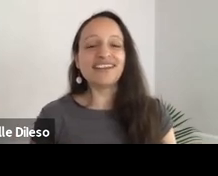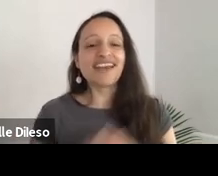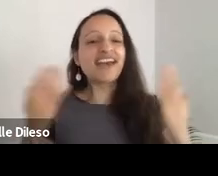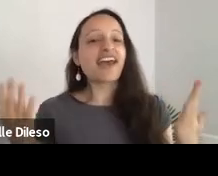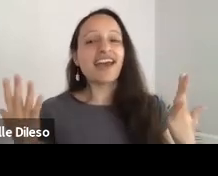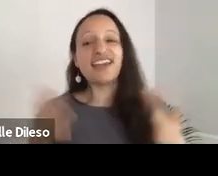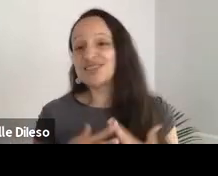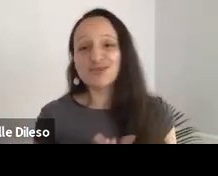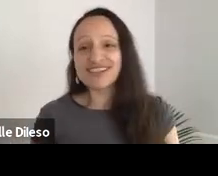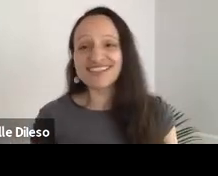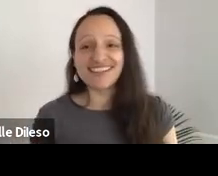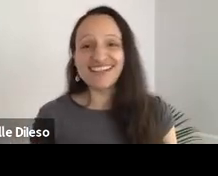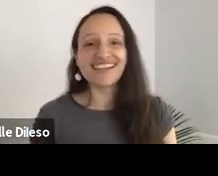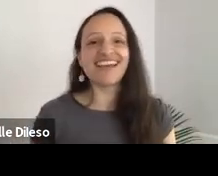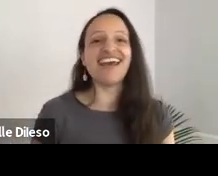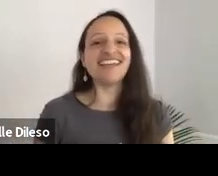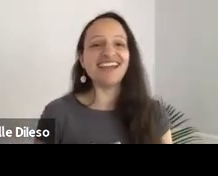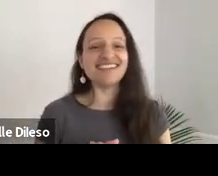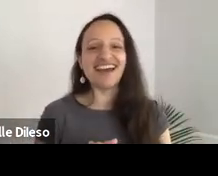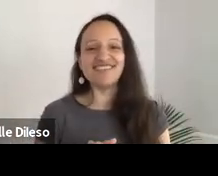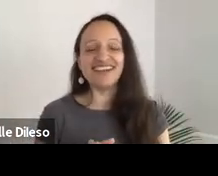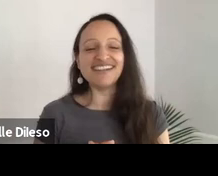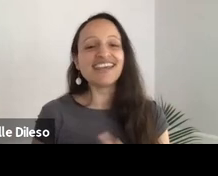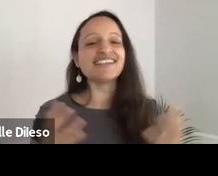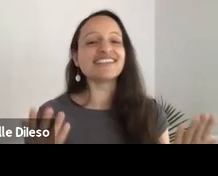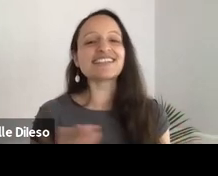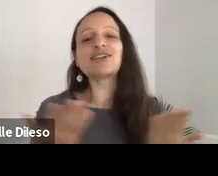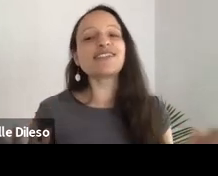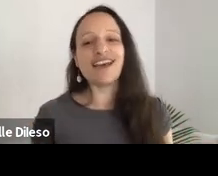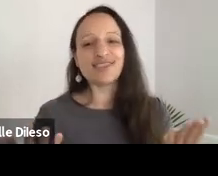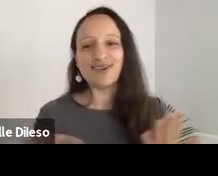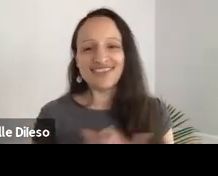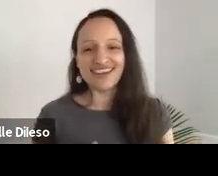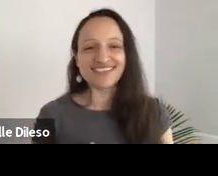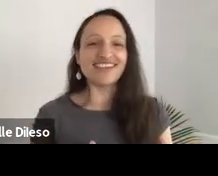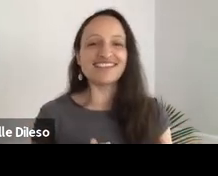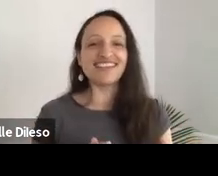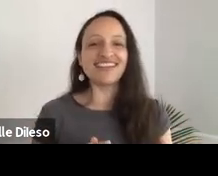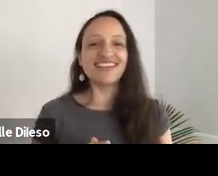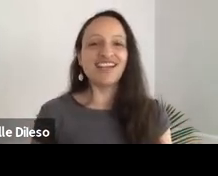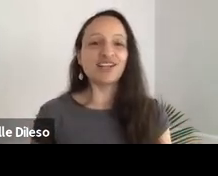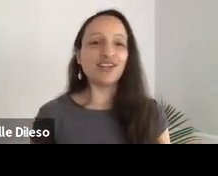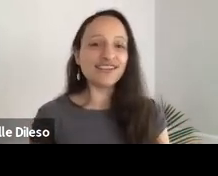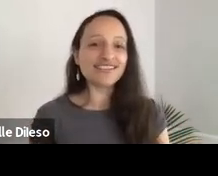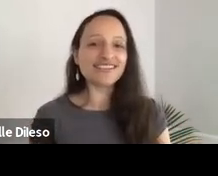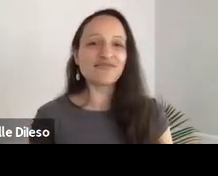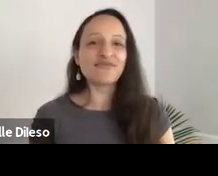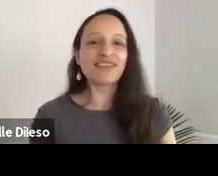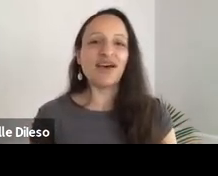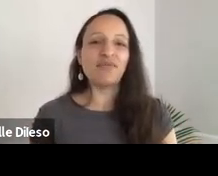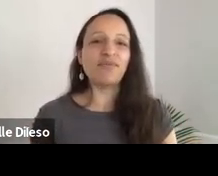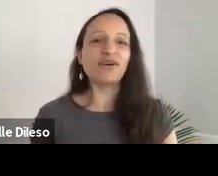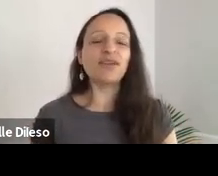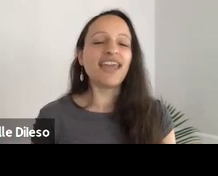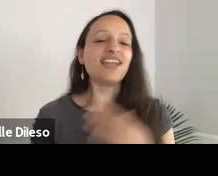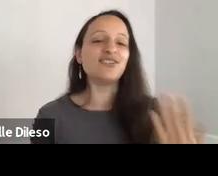But kids are really silly, and like to have fun. This is clearly not the way that a skeleton looks.